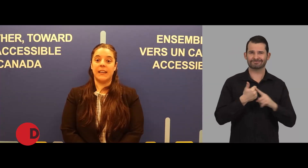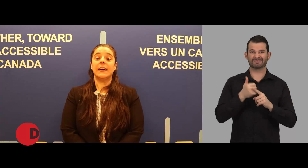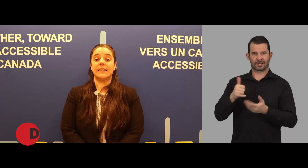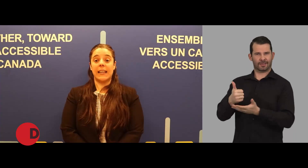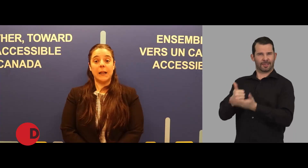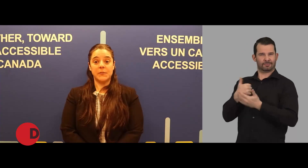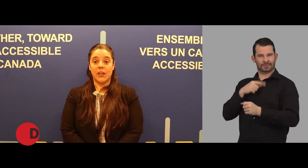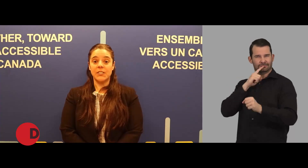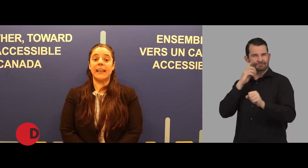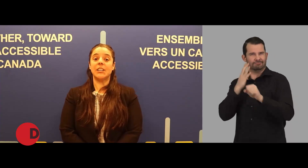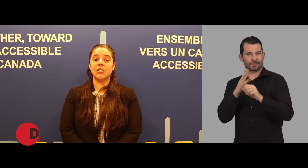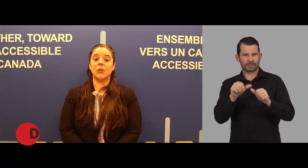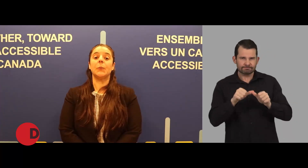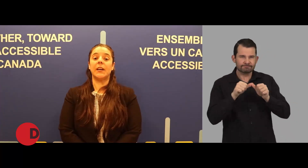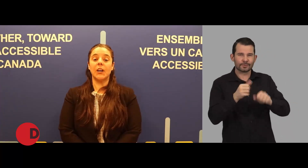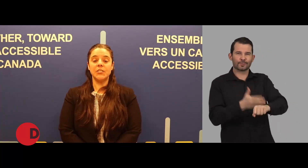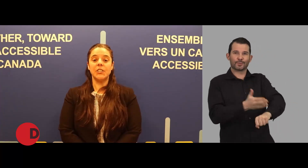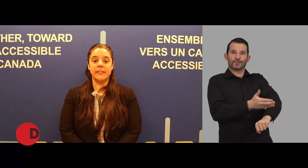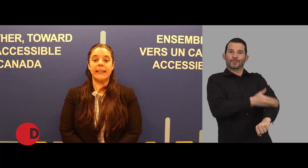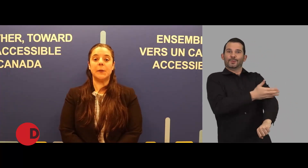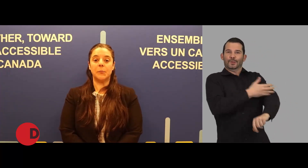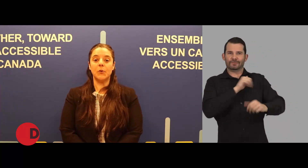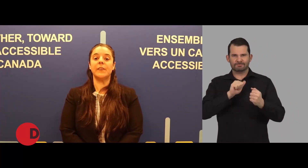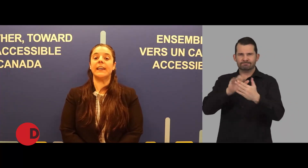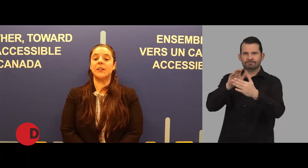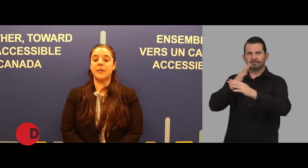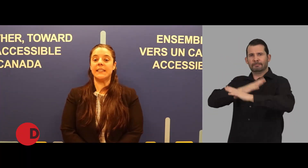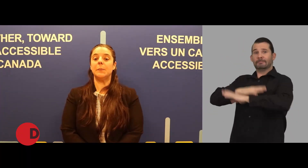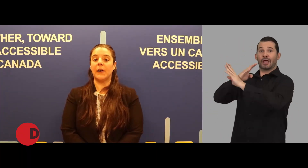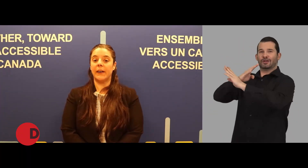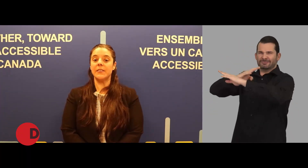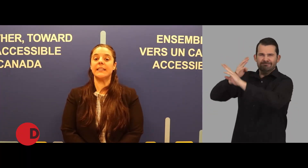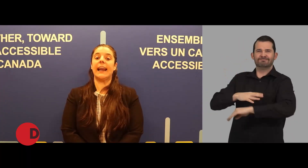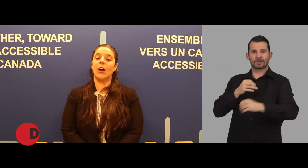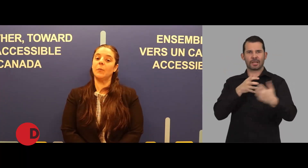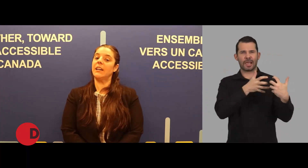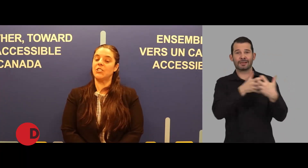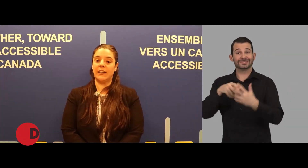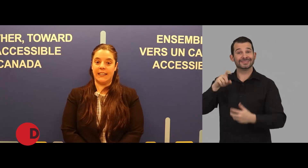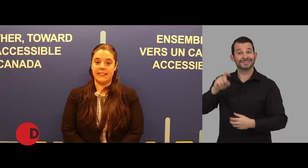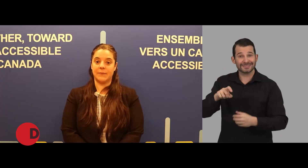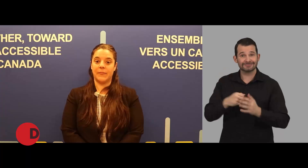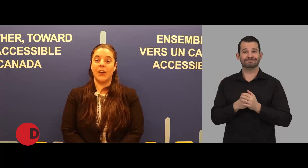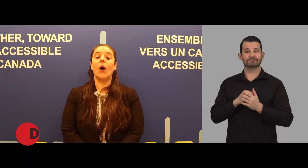This helps us ensure we continuously improve in addressing barriers and accommodation needs.